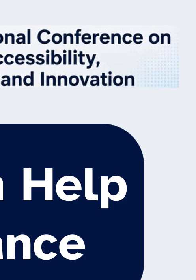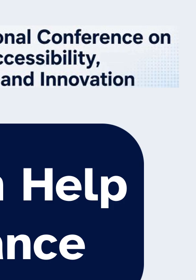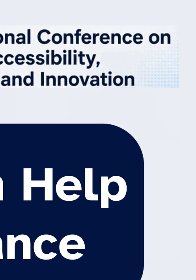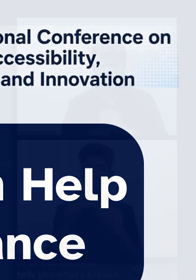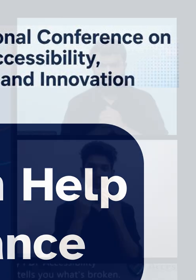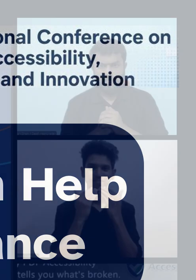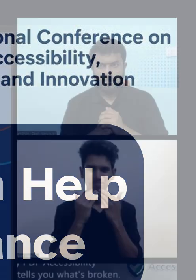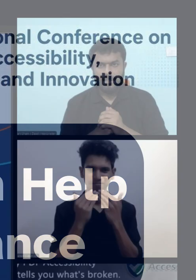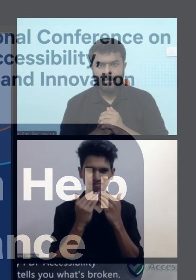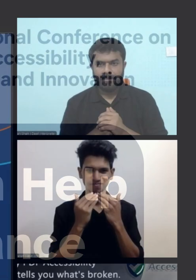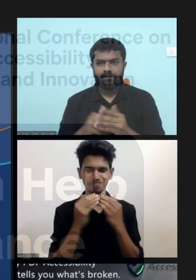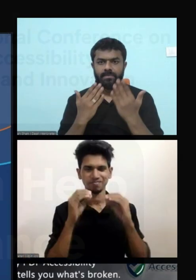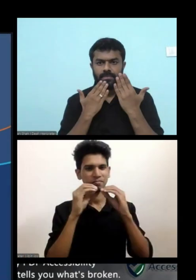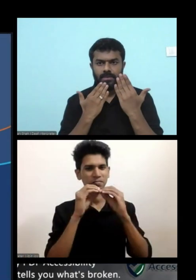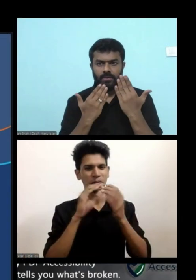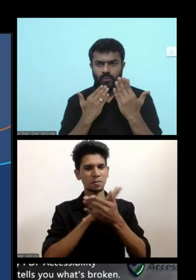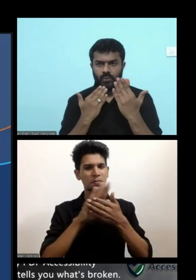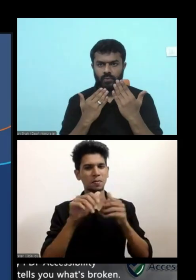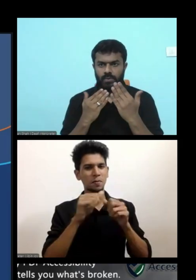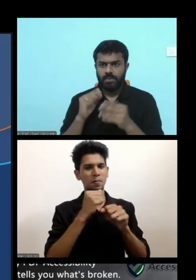Good morning, good afternoon, and good evening, everyone.